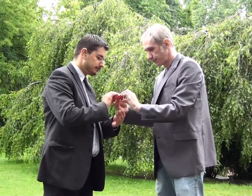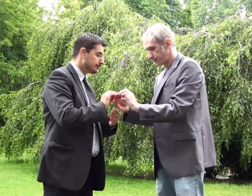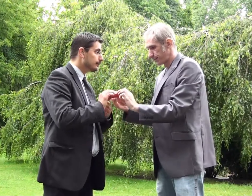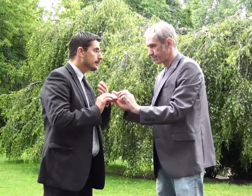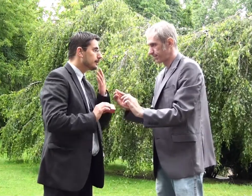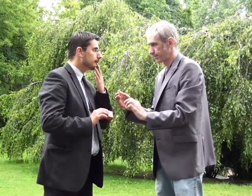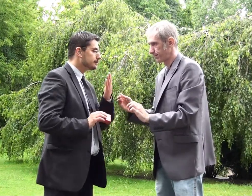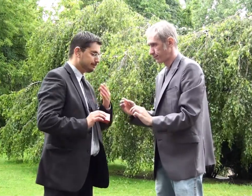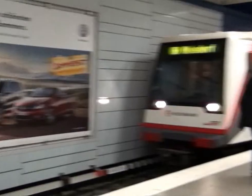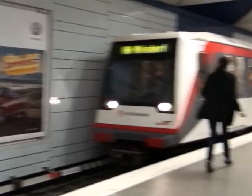Thank you.